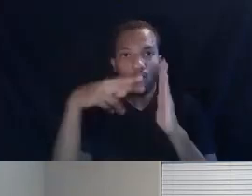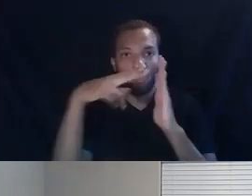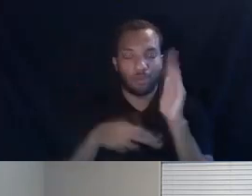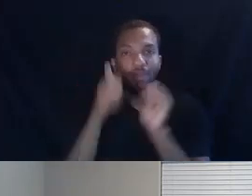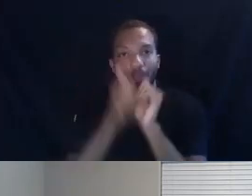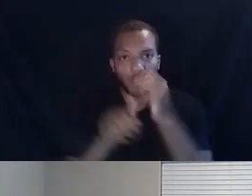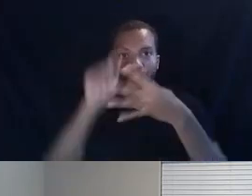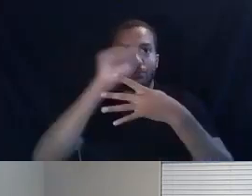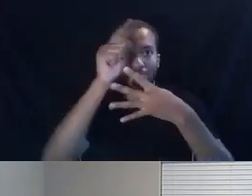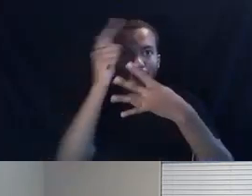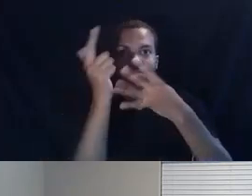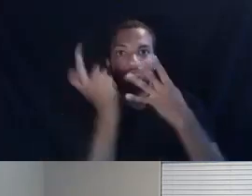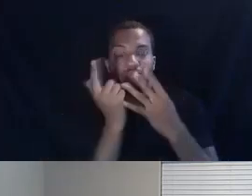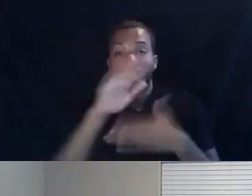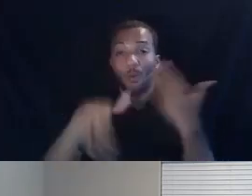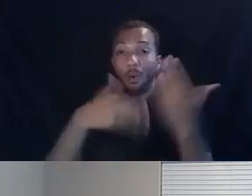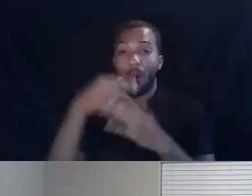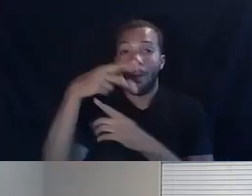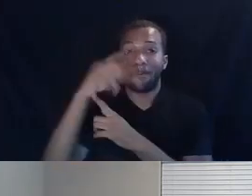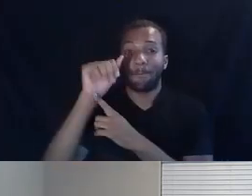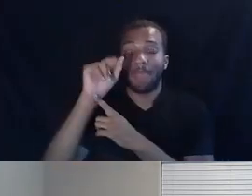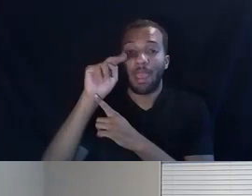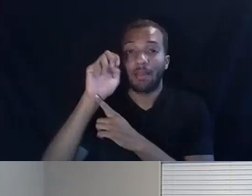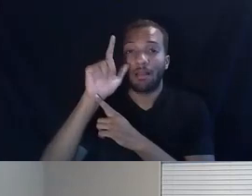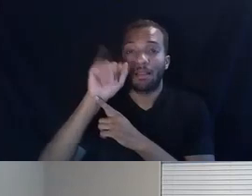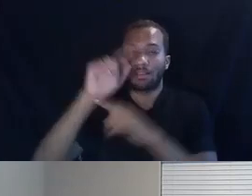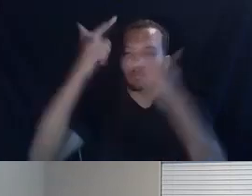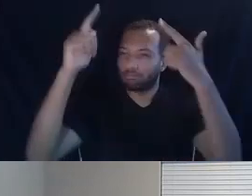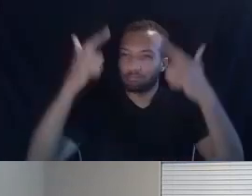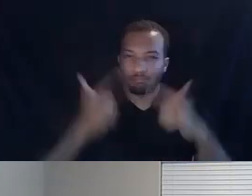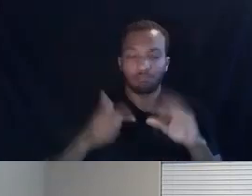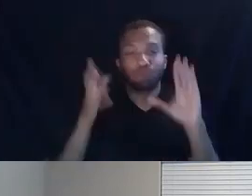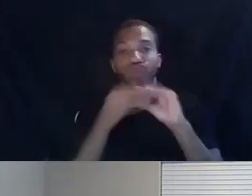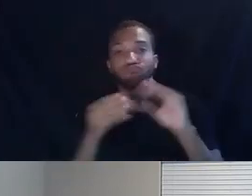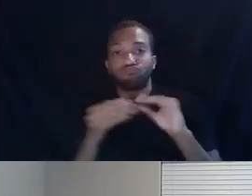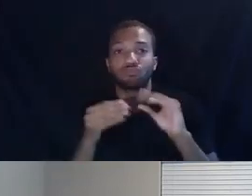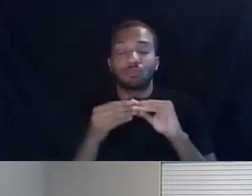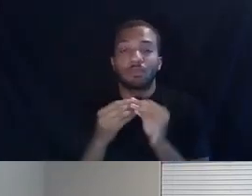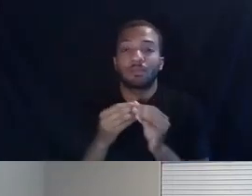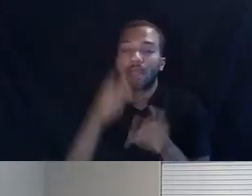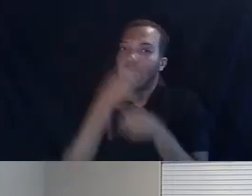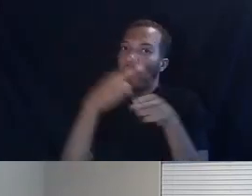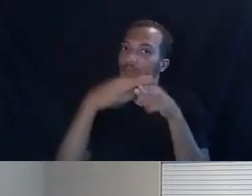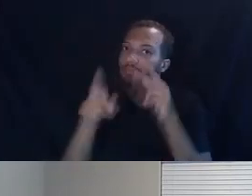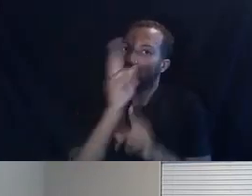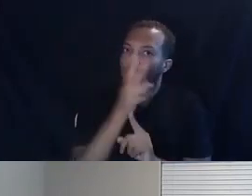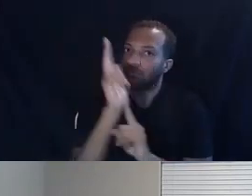then give the four to the panelists to answer. And if each panelist can keep their answer to two to three minutes for each question,